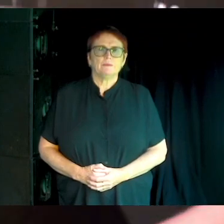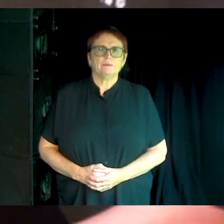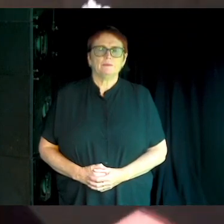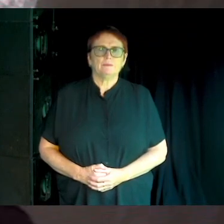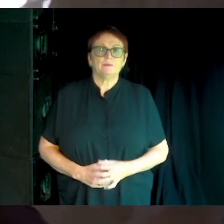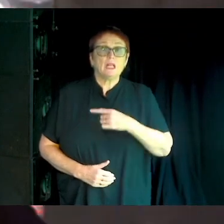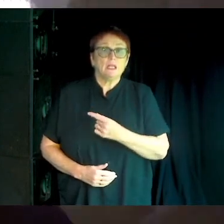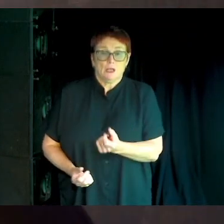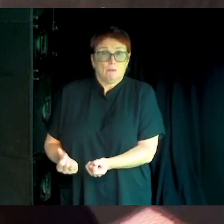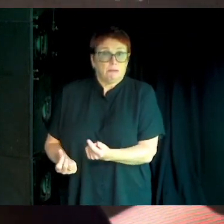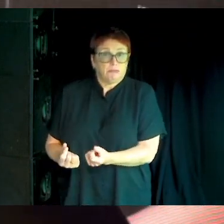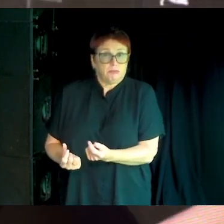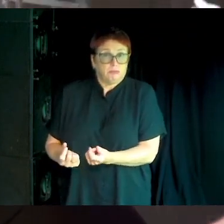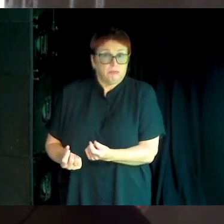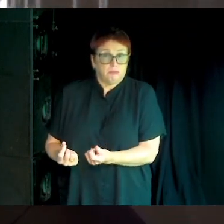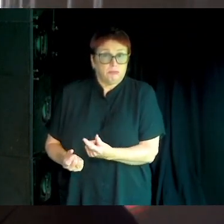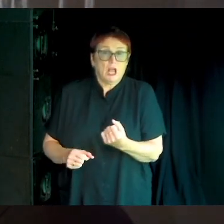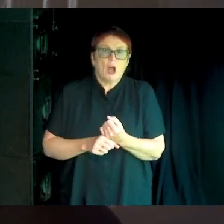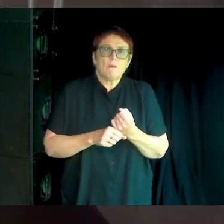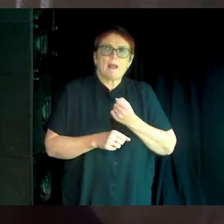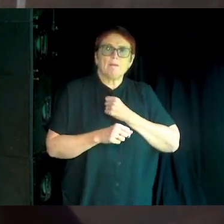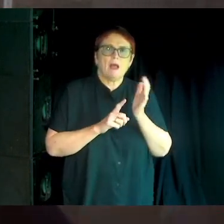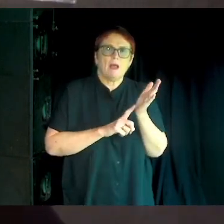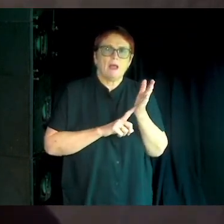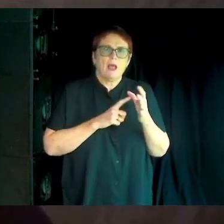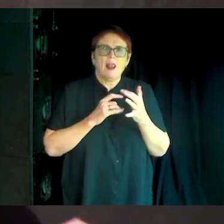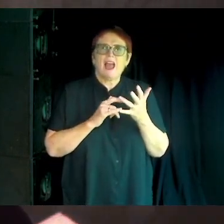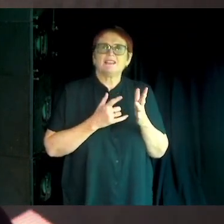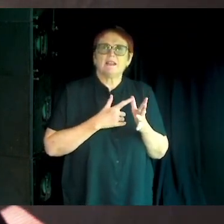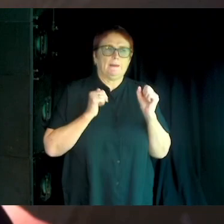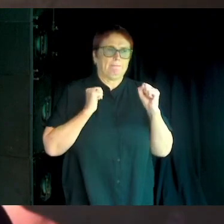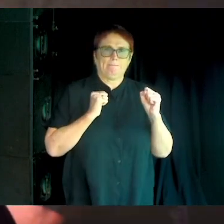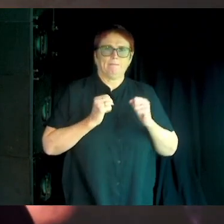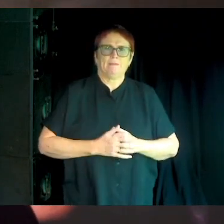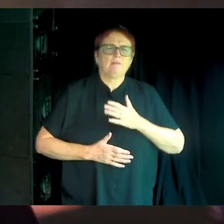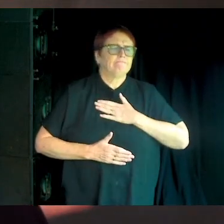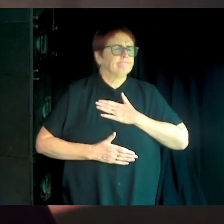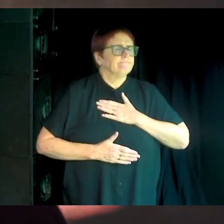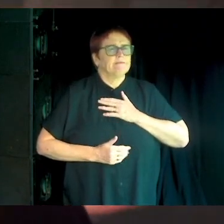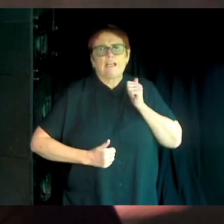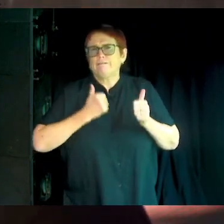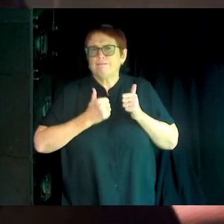is simmering I will do my laksa so laksa is also one of my favorite dish to service so as you can